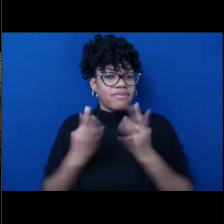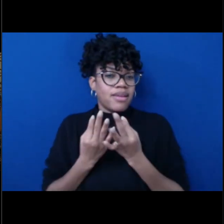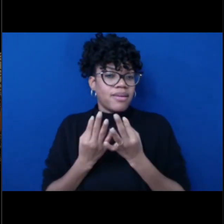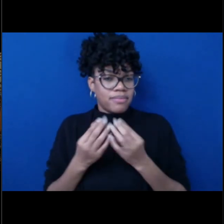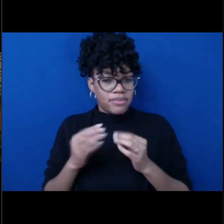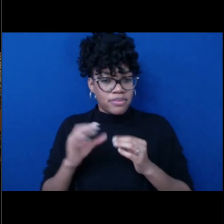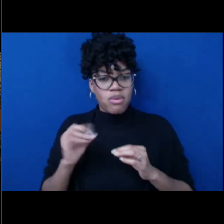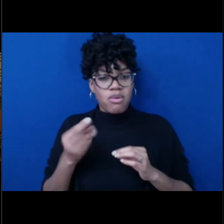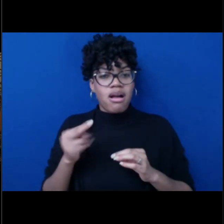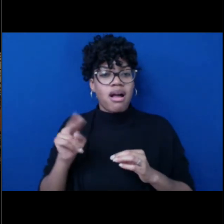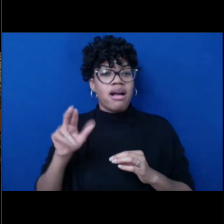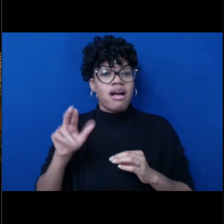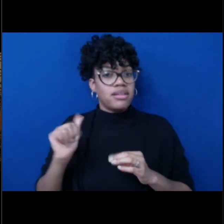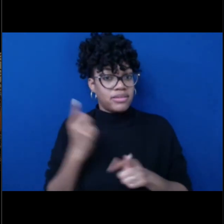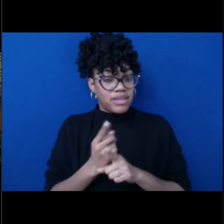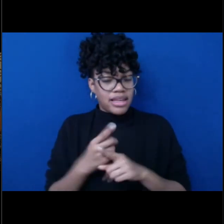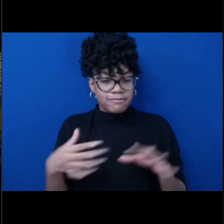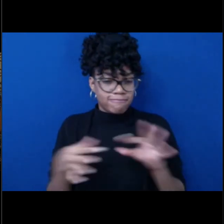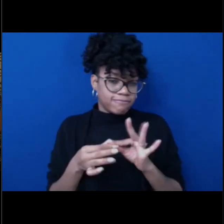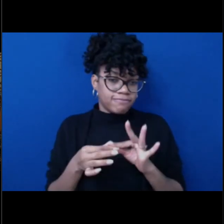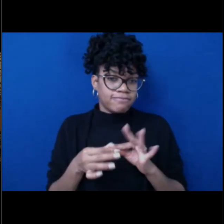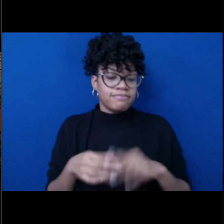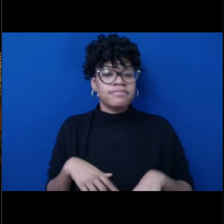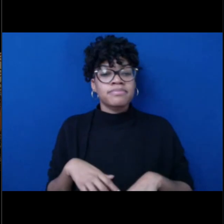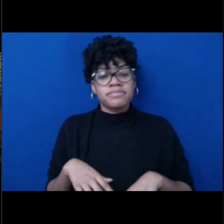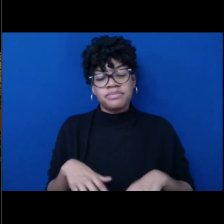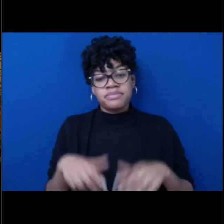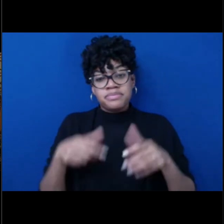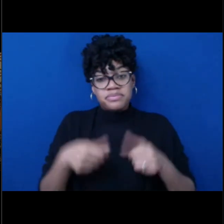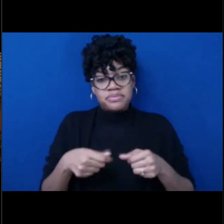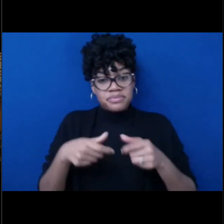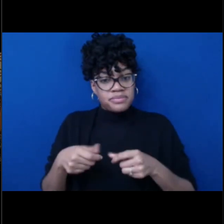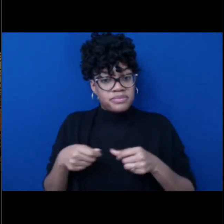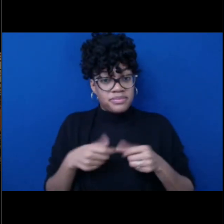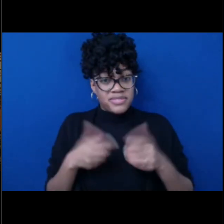All right, so once you've got it down, firmly attached